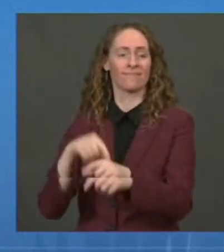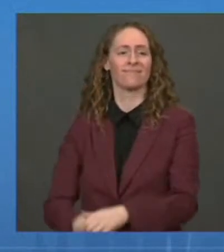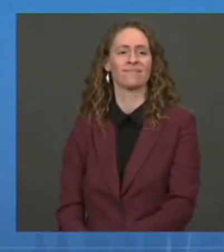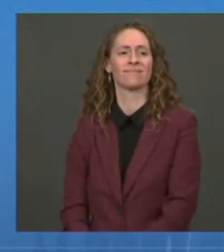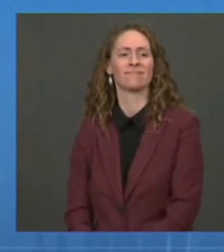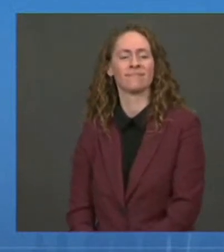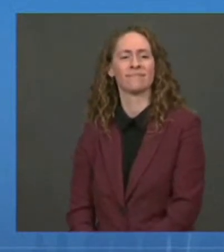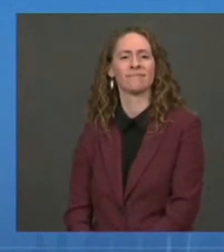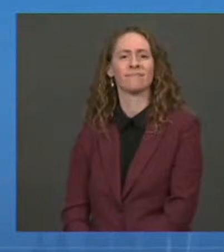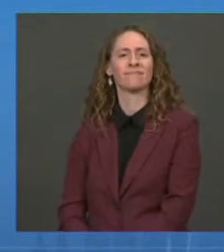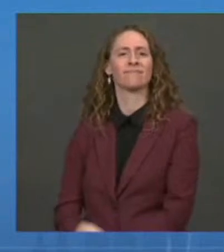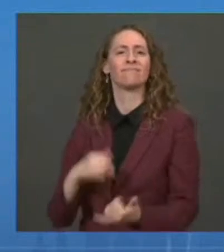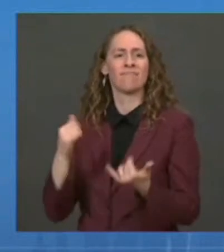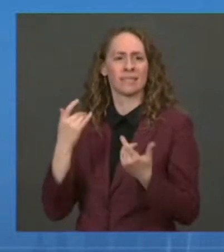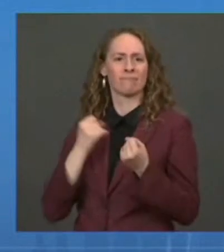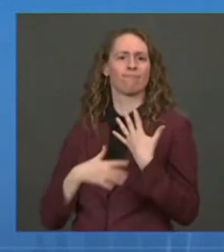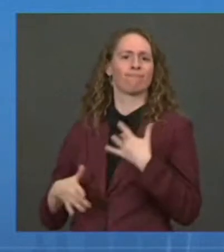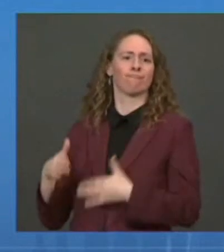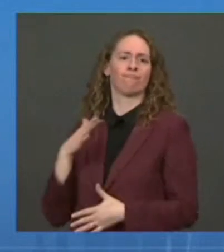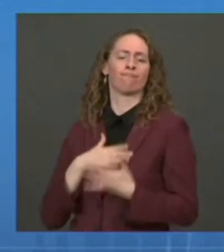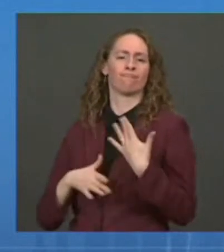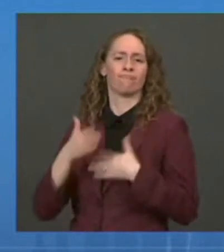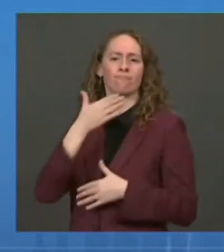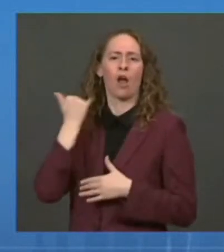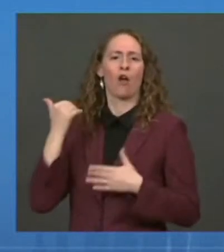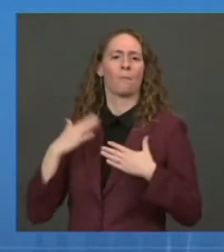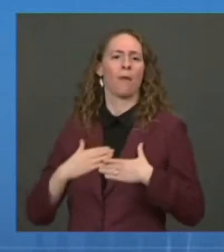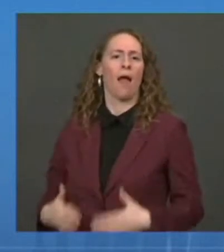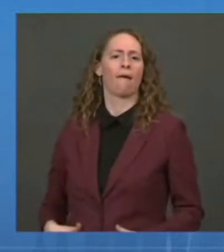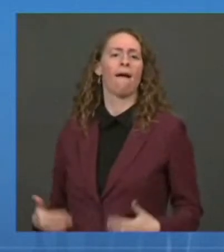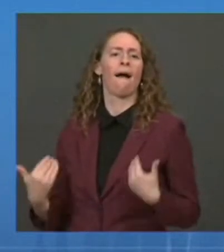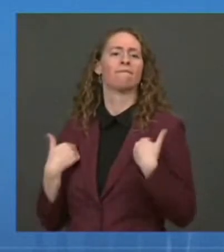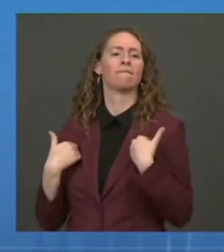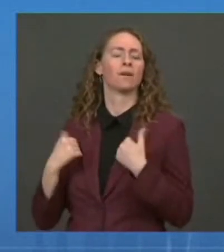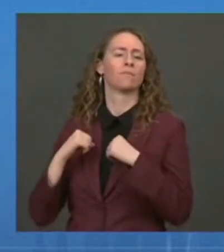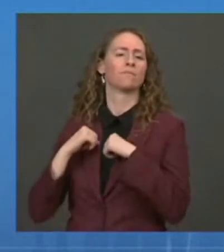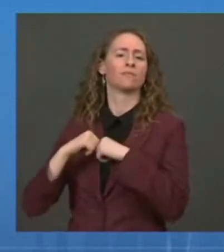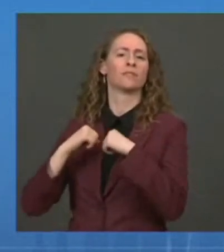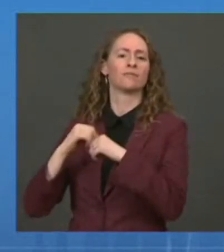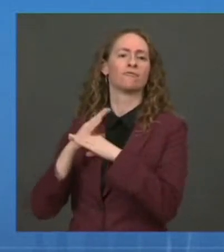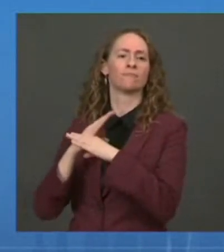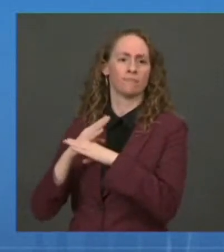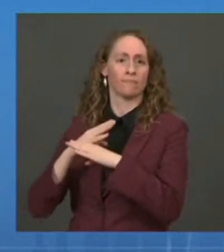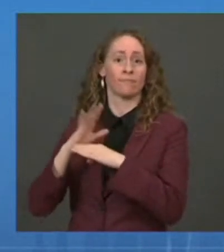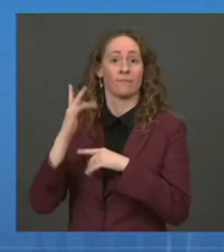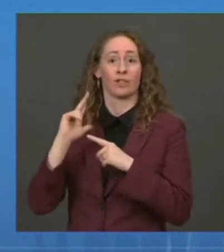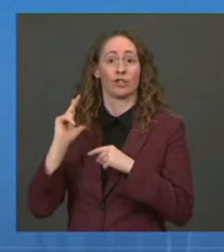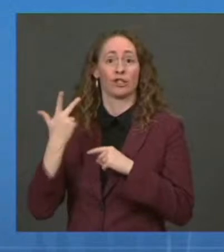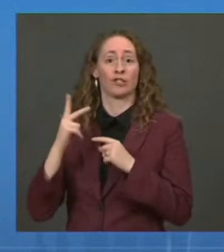BLUE COLUMN. THERE'S 241 AS THE 50% NEUTRALIZEATION.